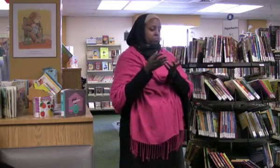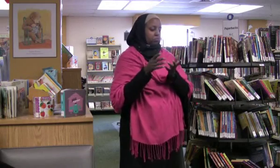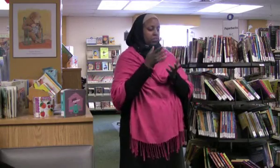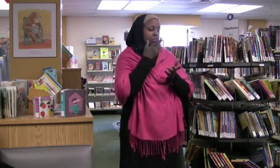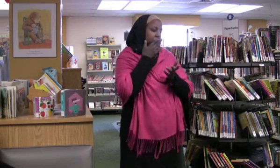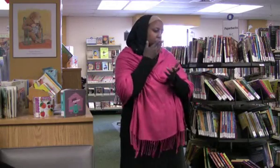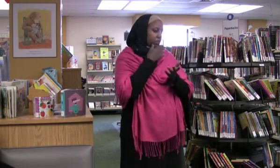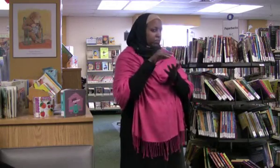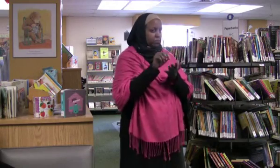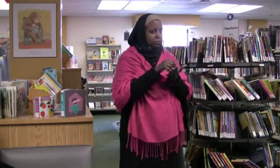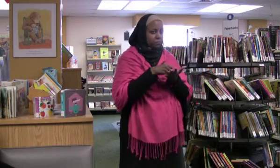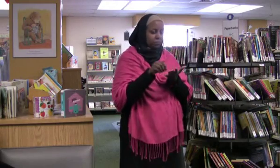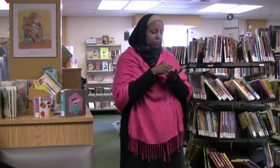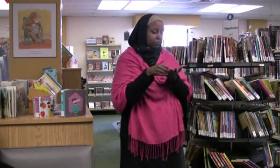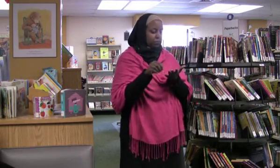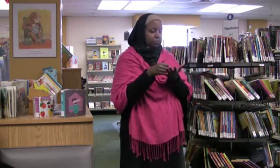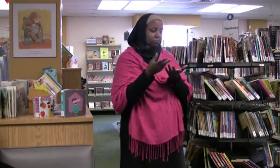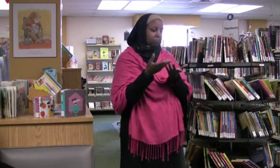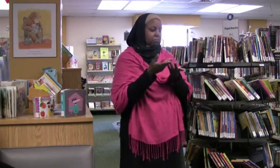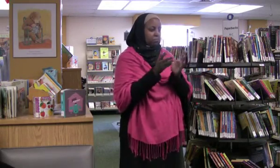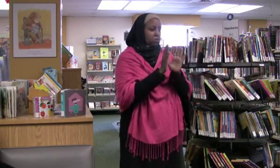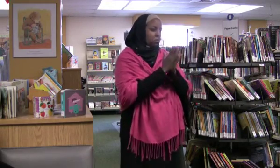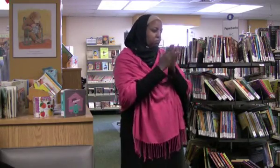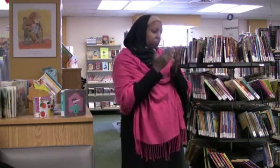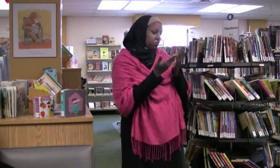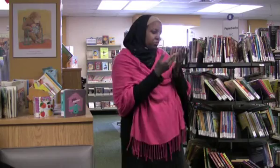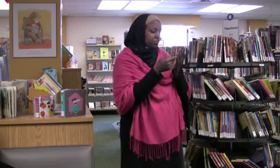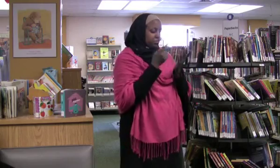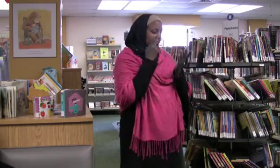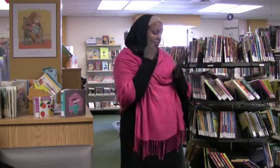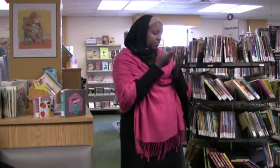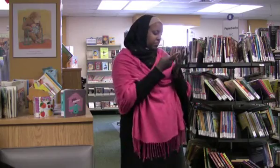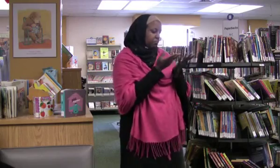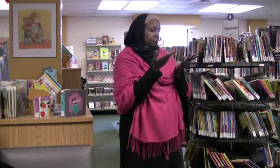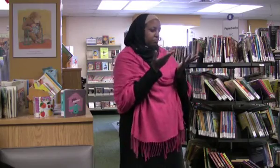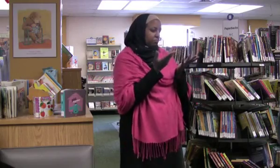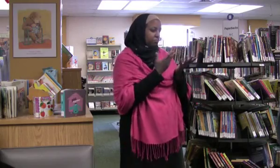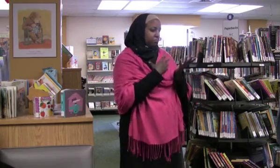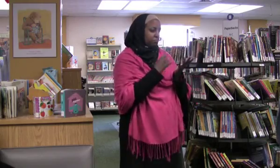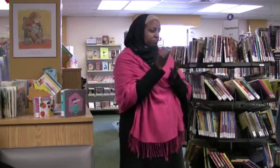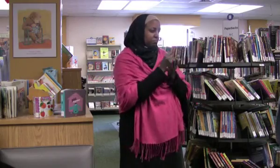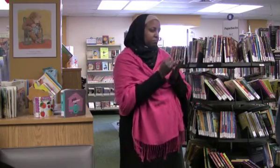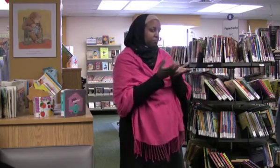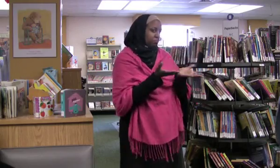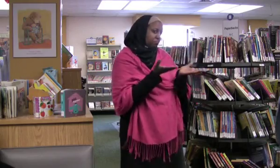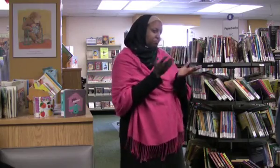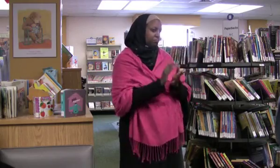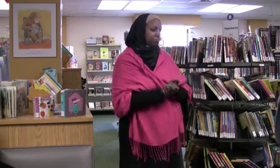and look at books that they like.